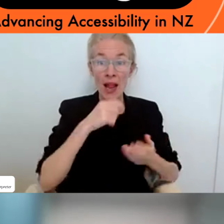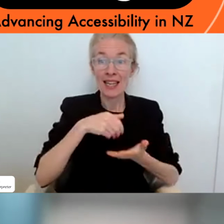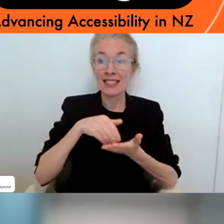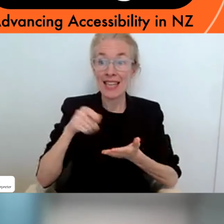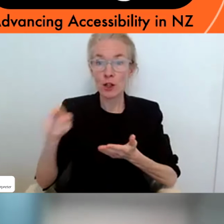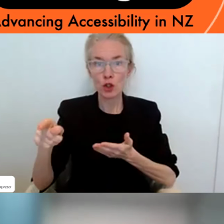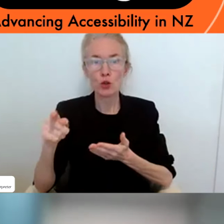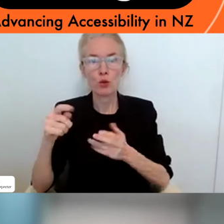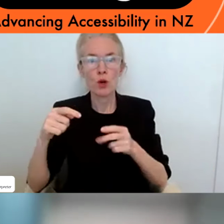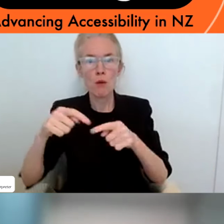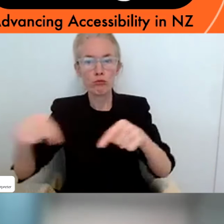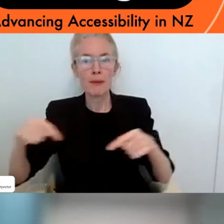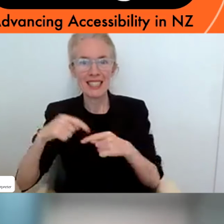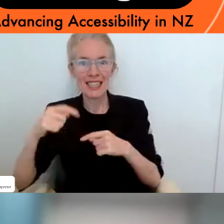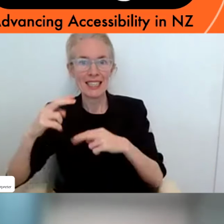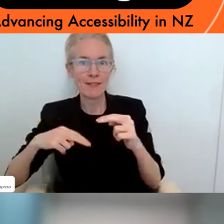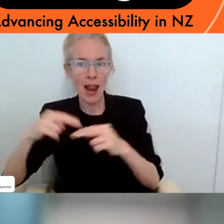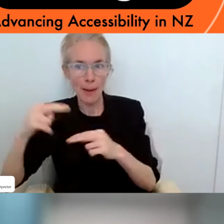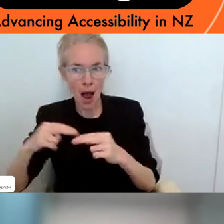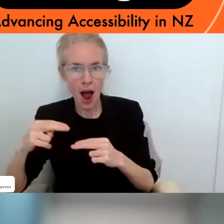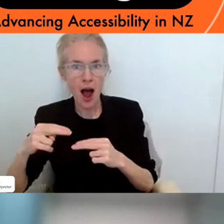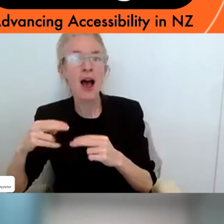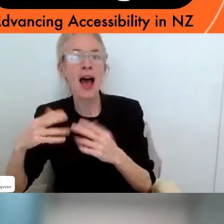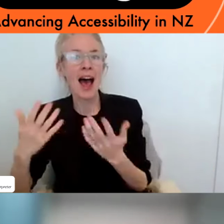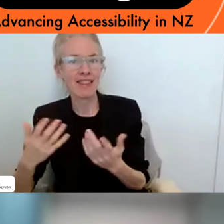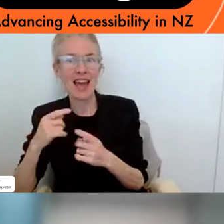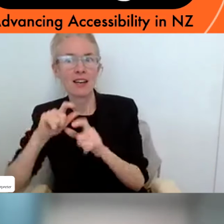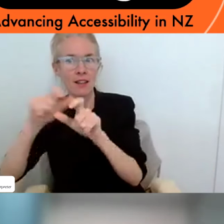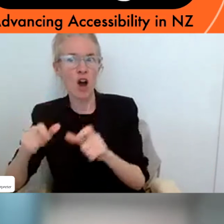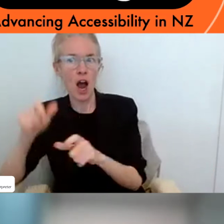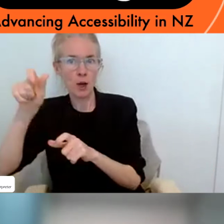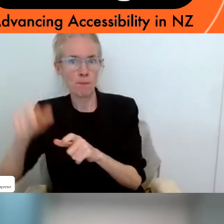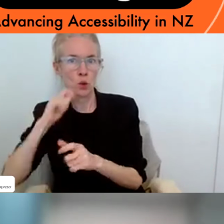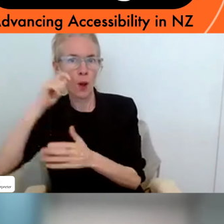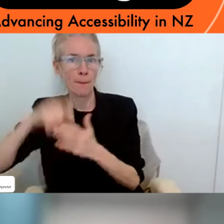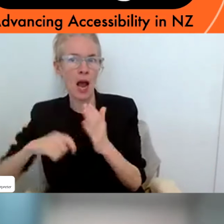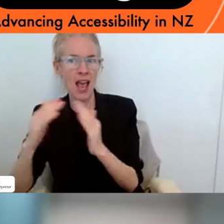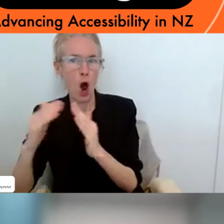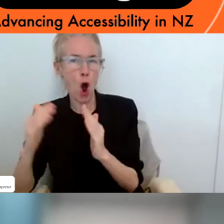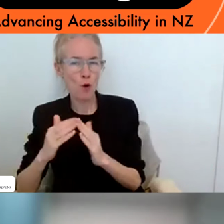that yield. Now really it's pretty hard as an architect to influence